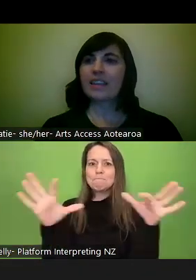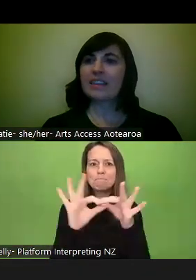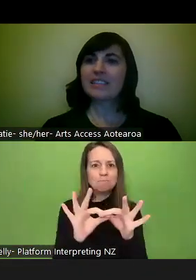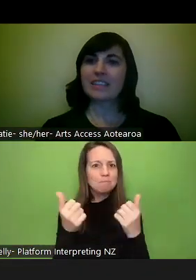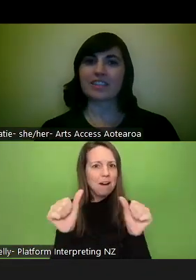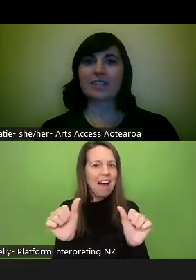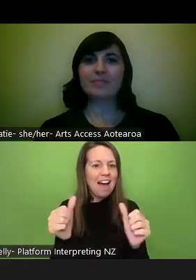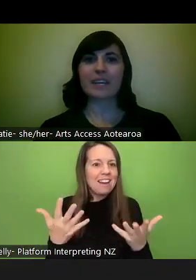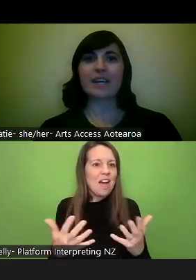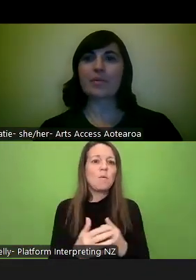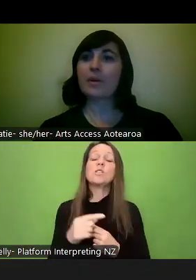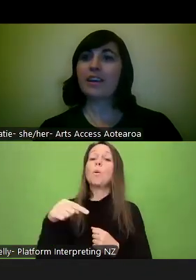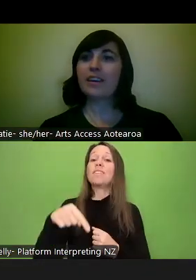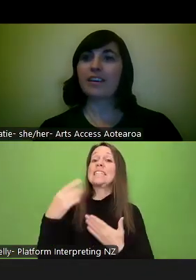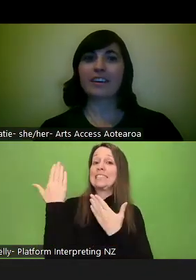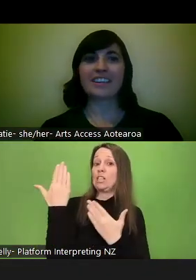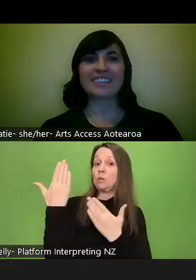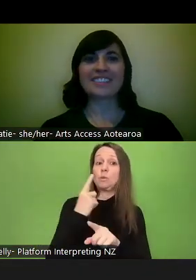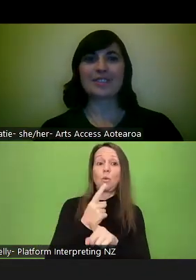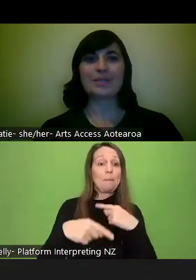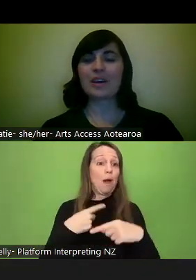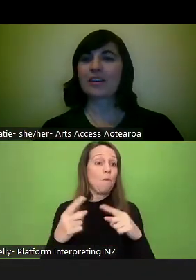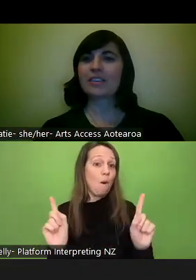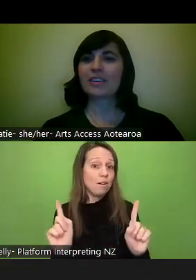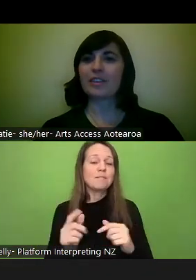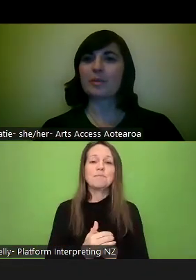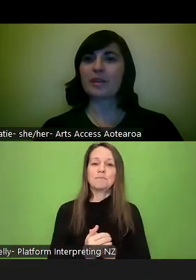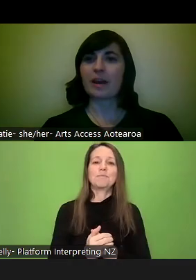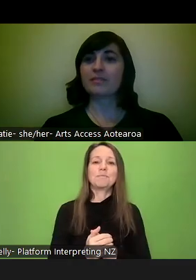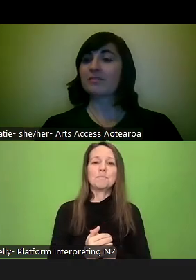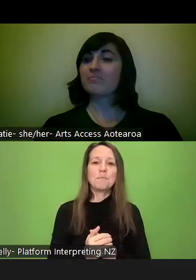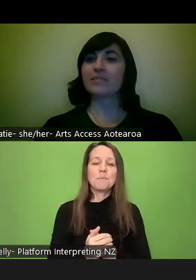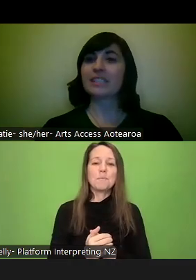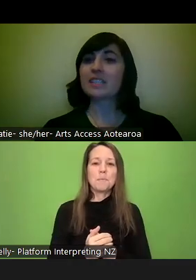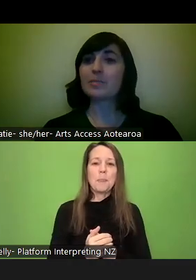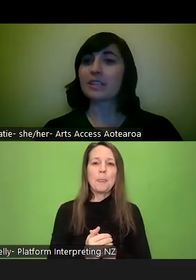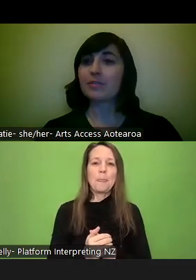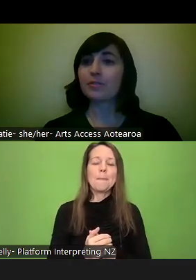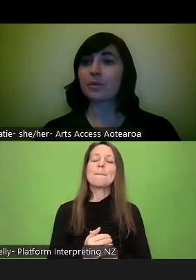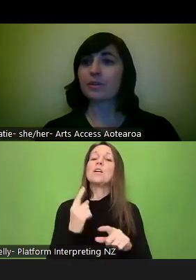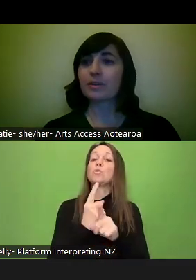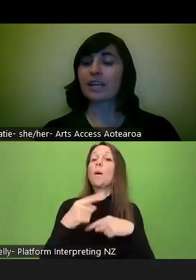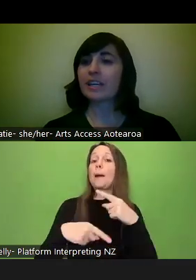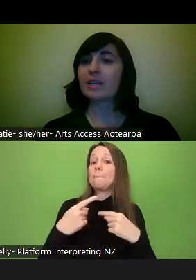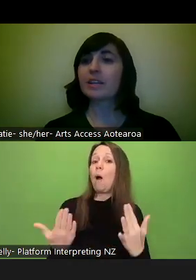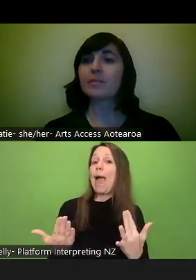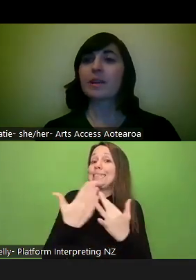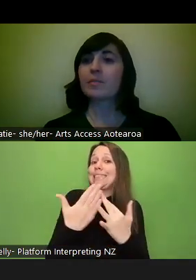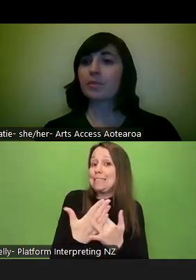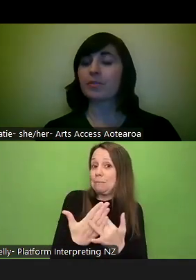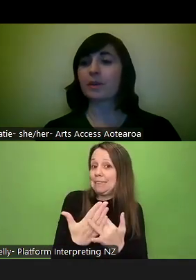In this session, we are here to talk a little bit about accessibility for, independent performing